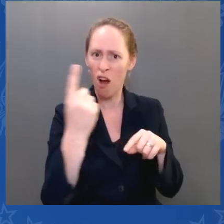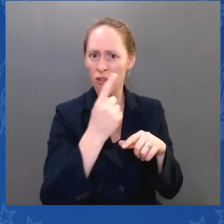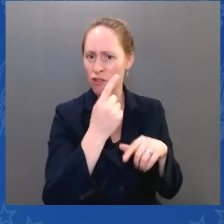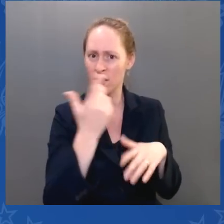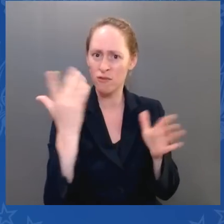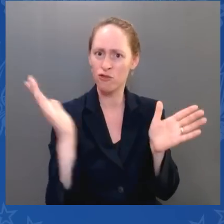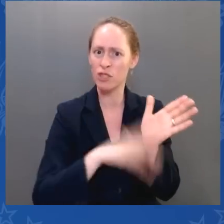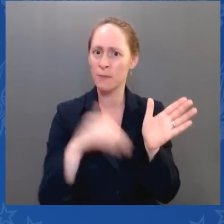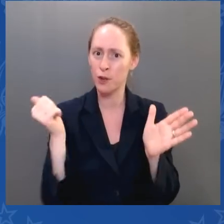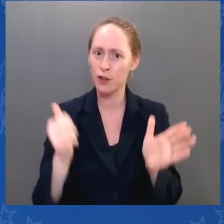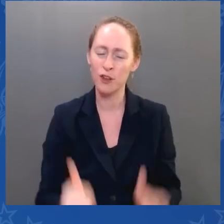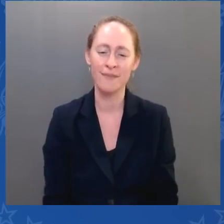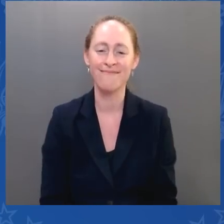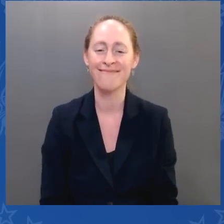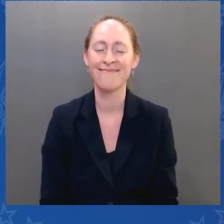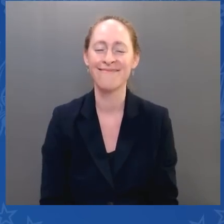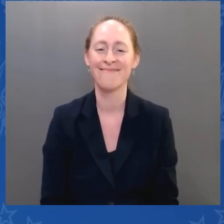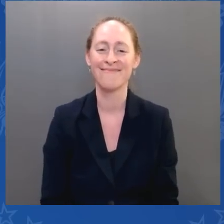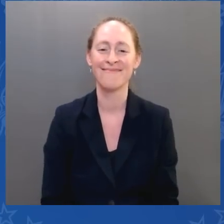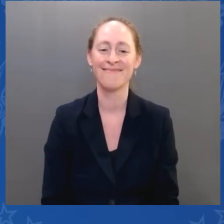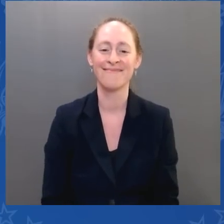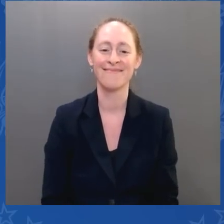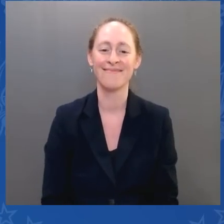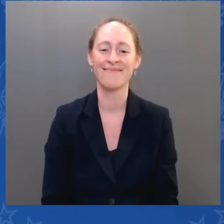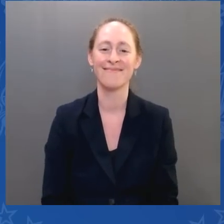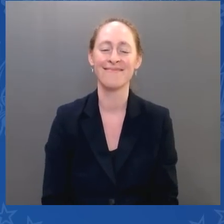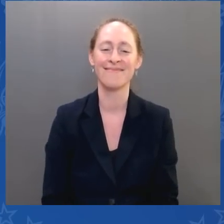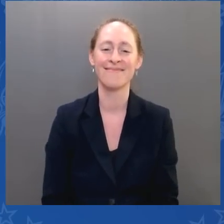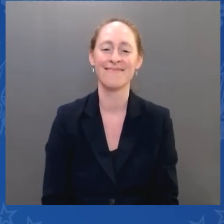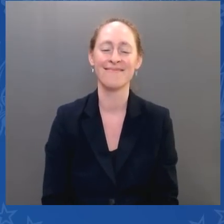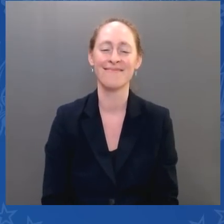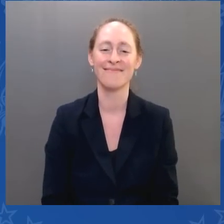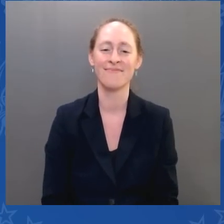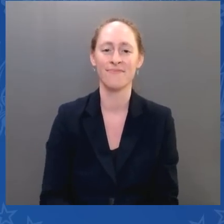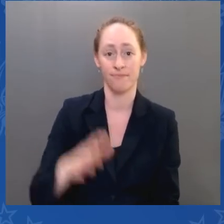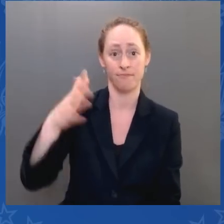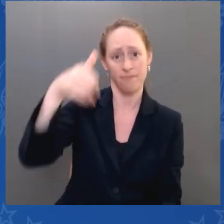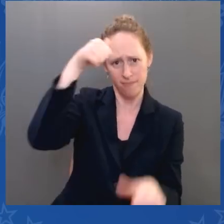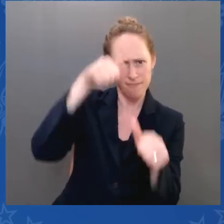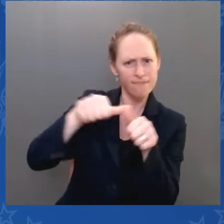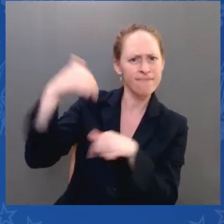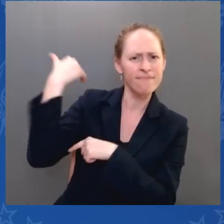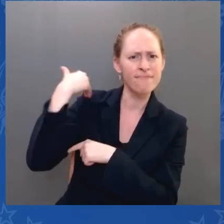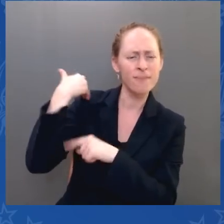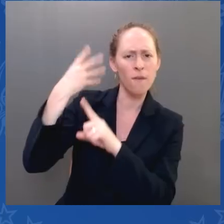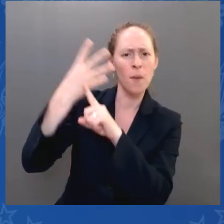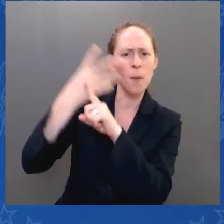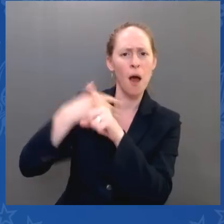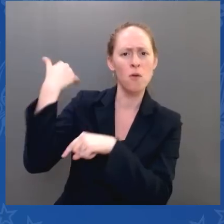of oil per day -- a day -- for our nation -- from our nation's Strategic Petroleum Reserve.